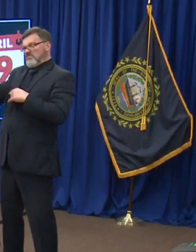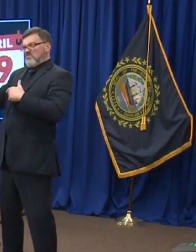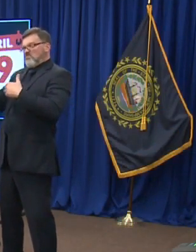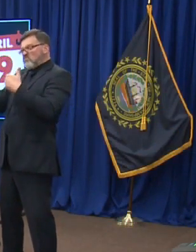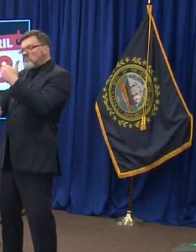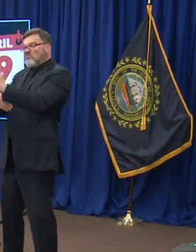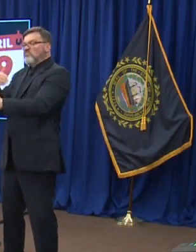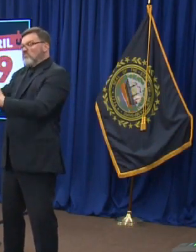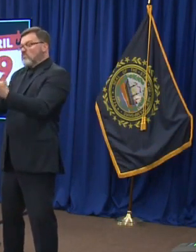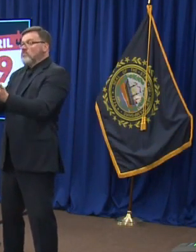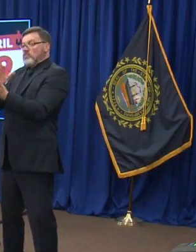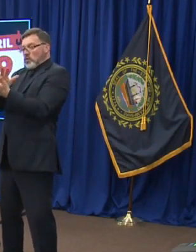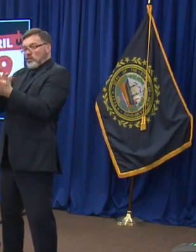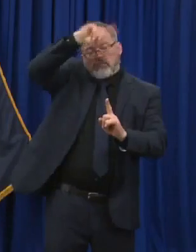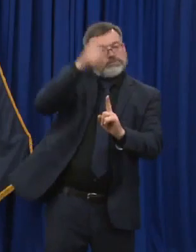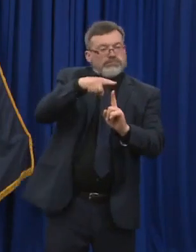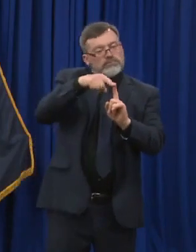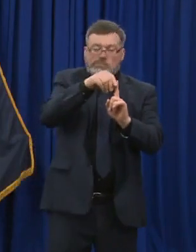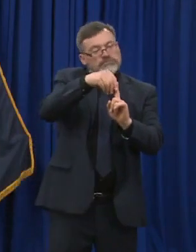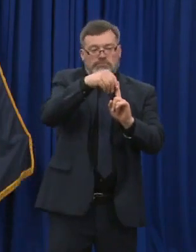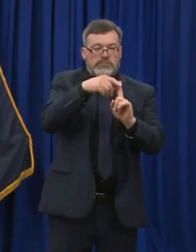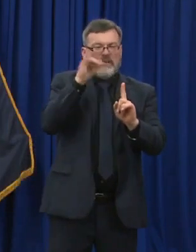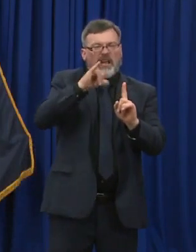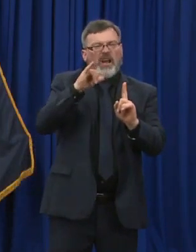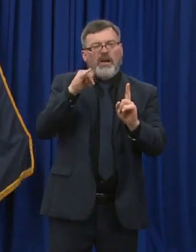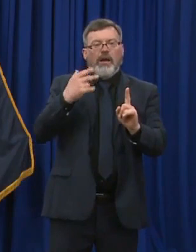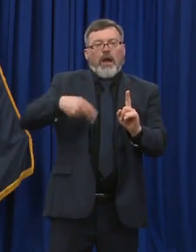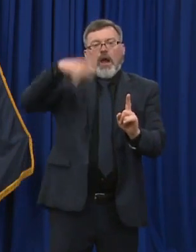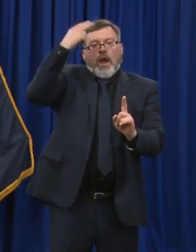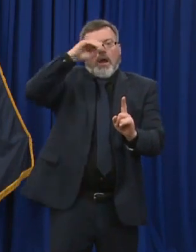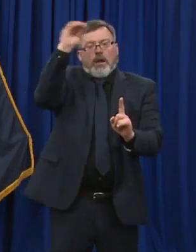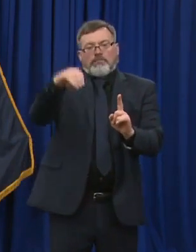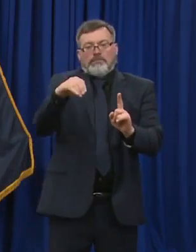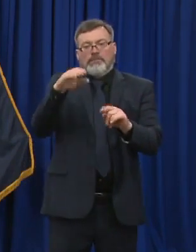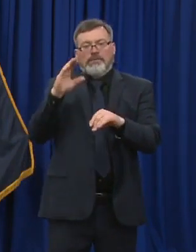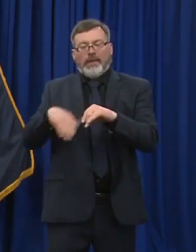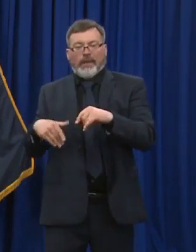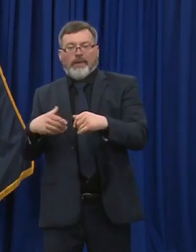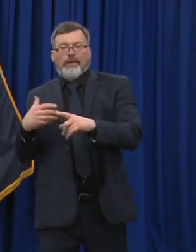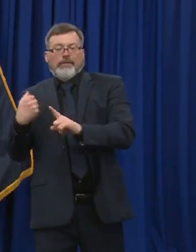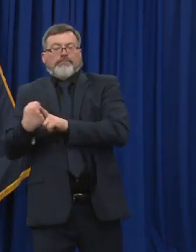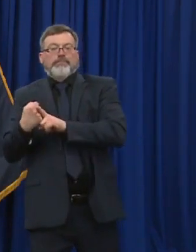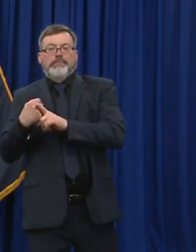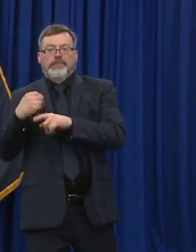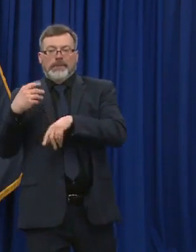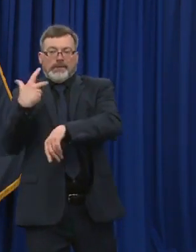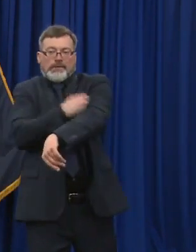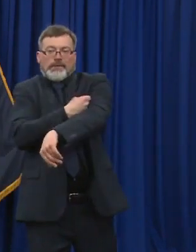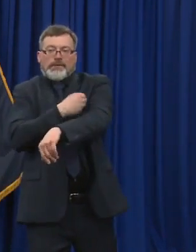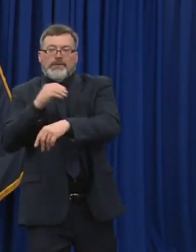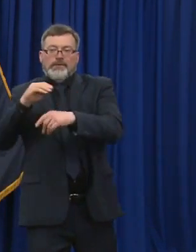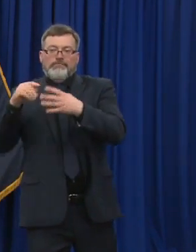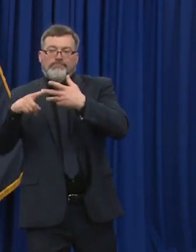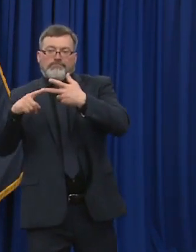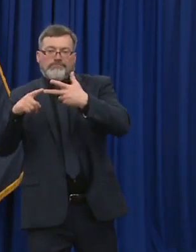GOVERNOR SUNUNU EXPRESSING FRUSTRATIONS WITH THE JOHNSON & JOHNSON PAUSE ON A CONFERENCE CALL BETWEEN GOVERNORS AND DR. FAUCI.